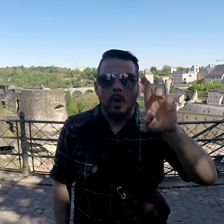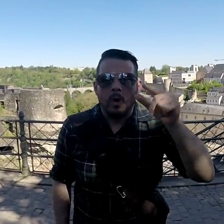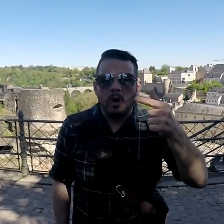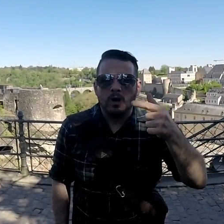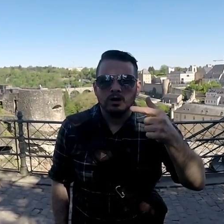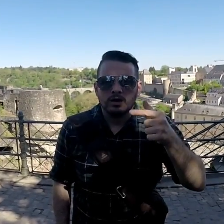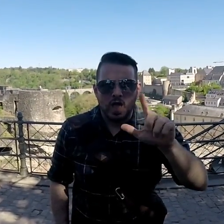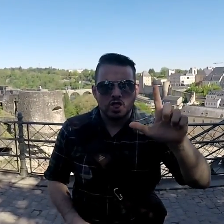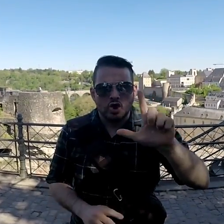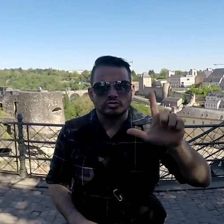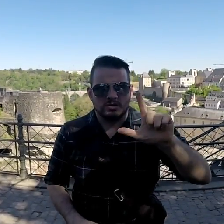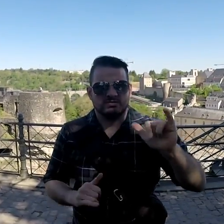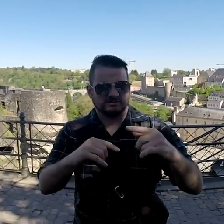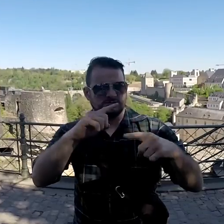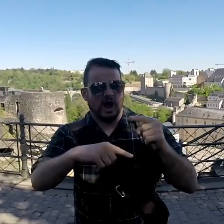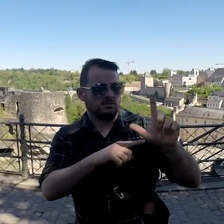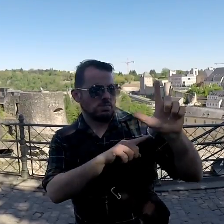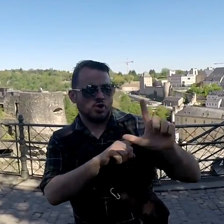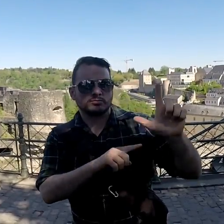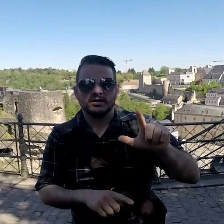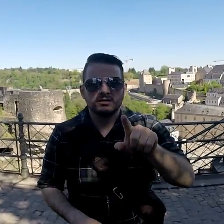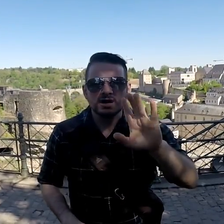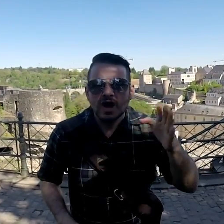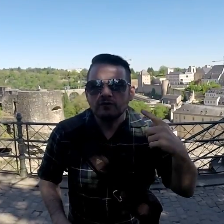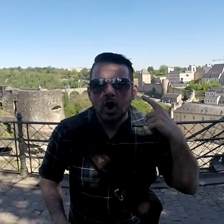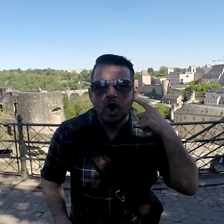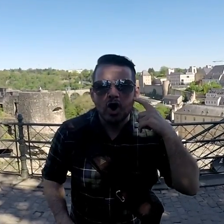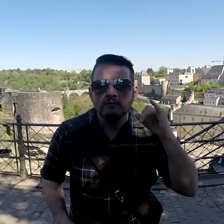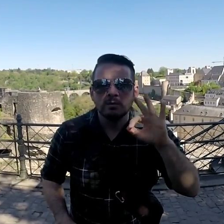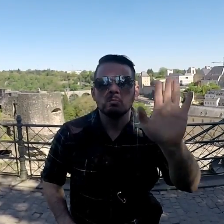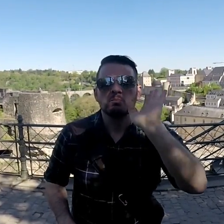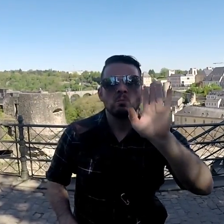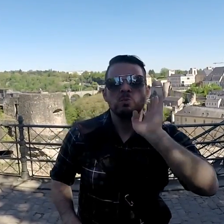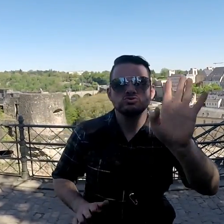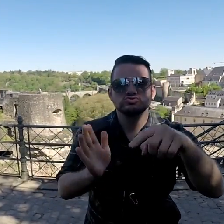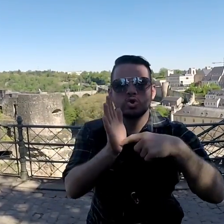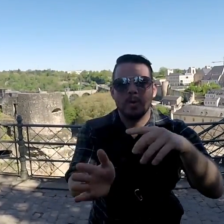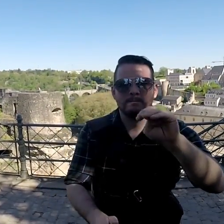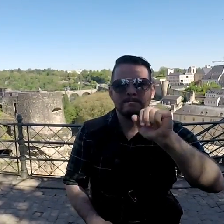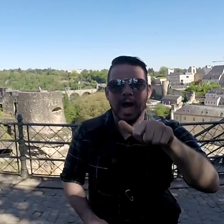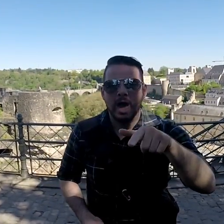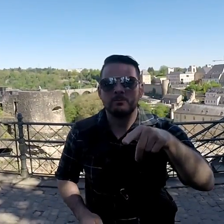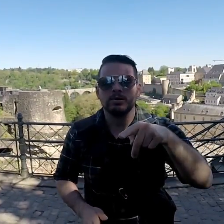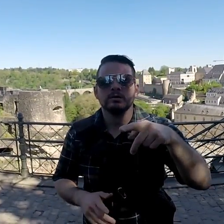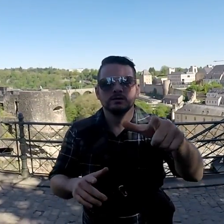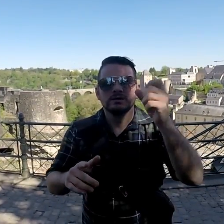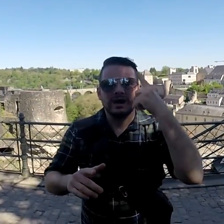Here's the signing for Luxembourg. You haven't heard of it? I'll show you the map.